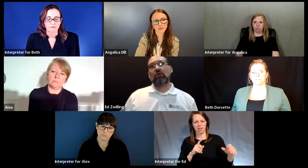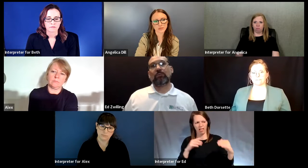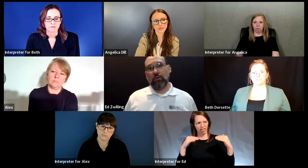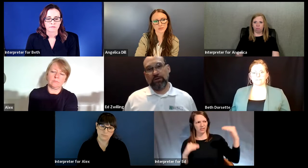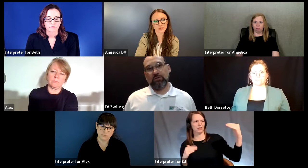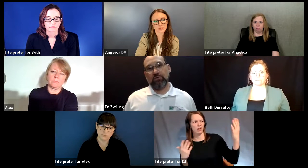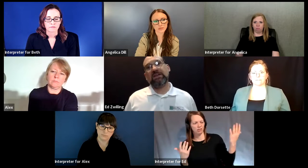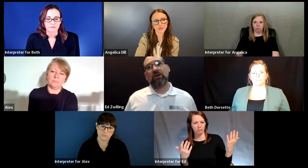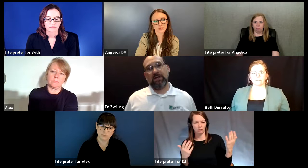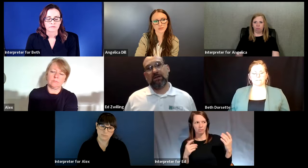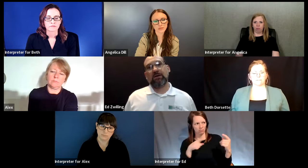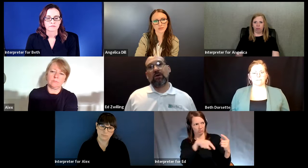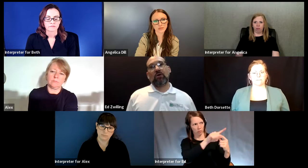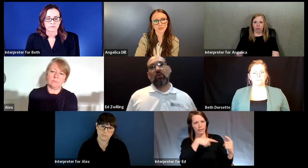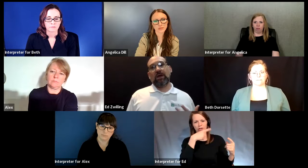co-employees who are hearing.